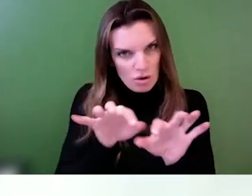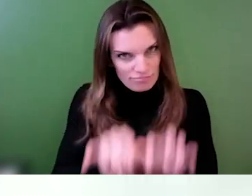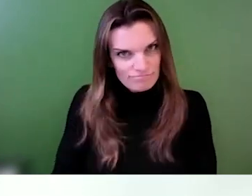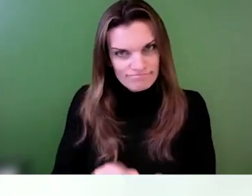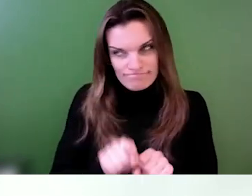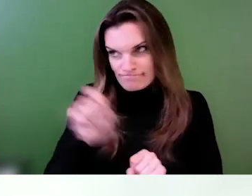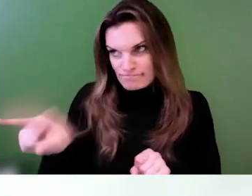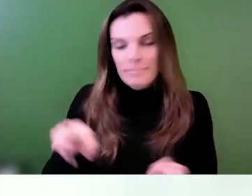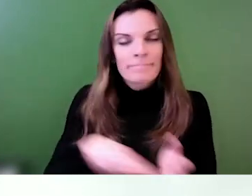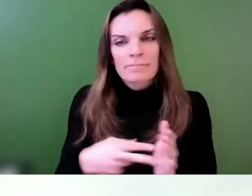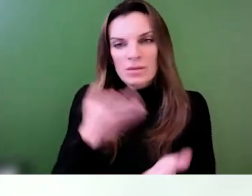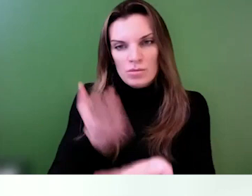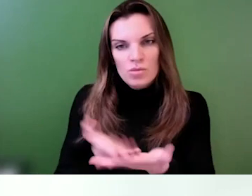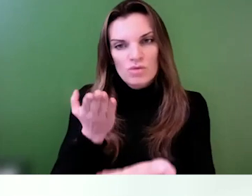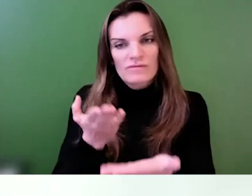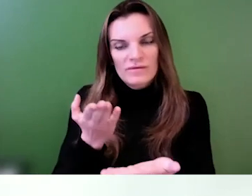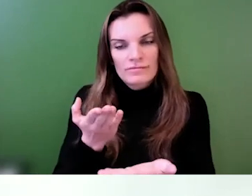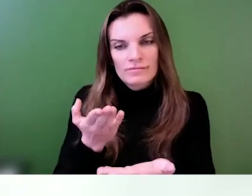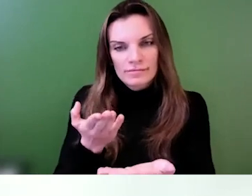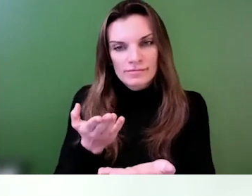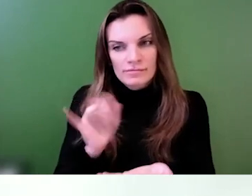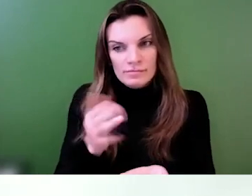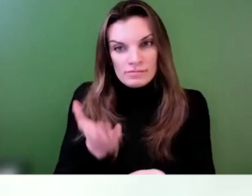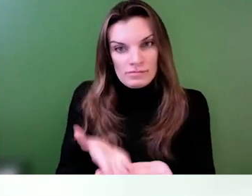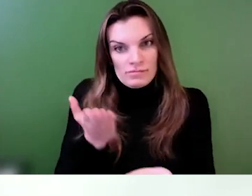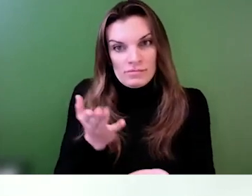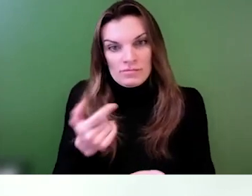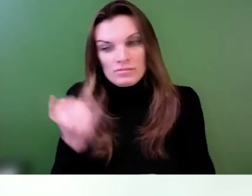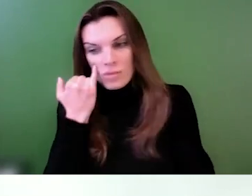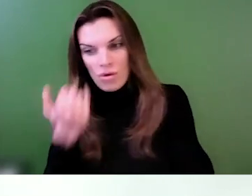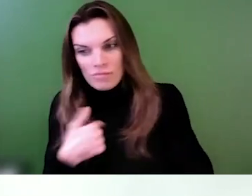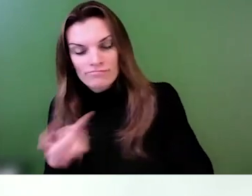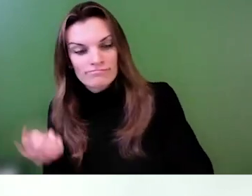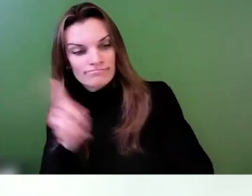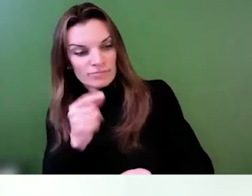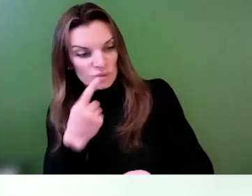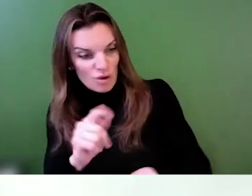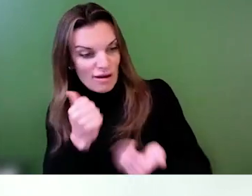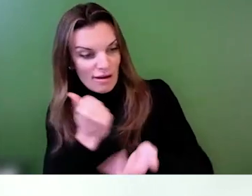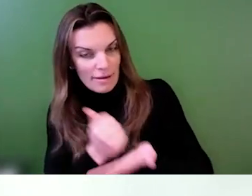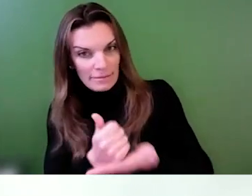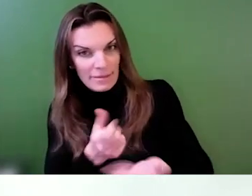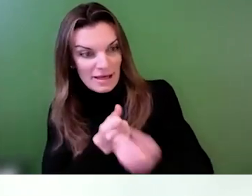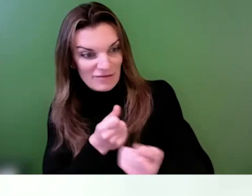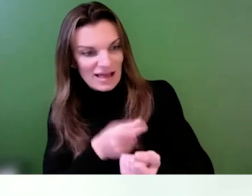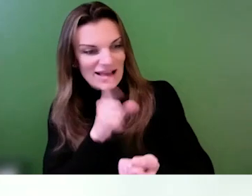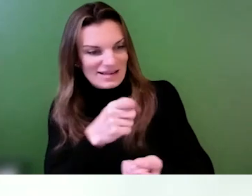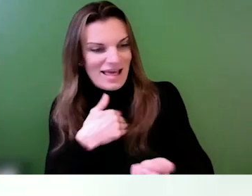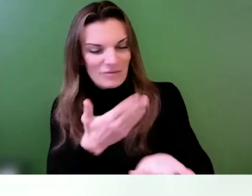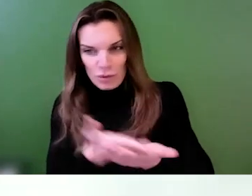provides some type of paper trail that would allow someone like me to more effectively advocate. And so you can